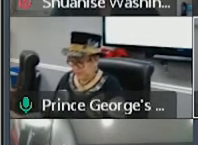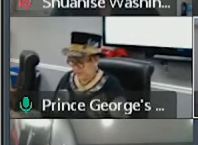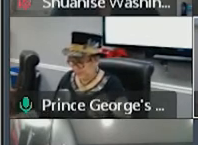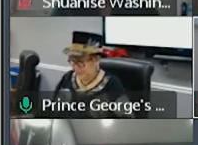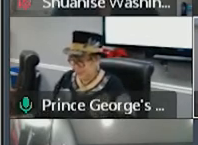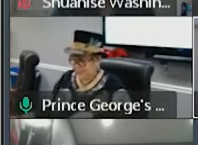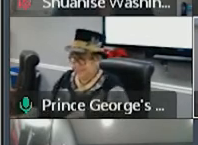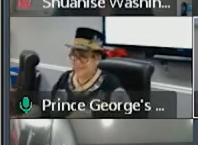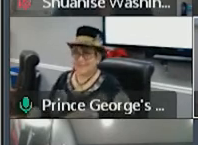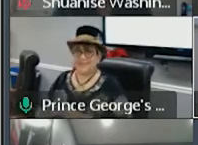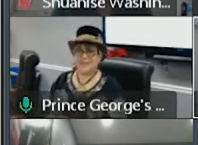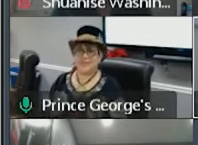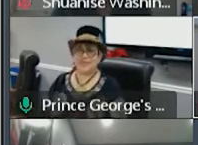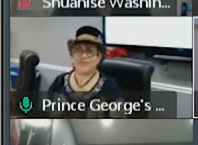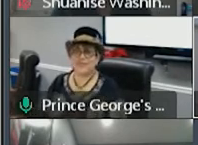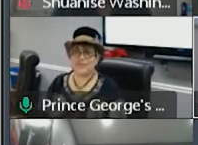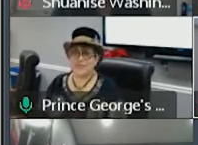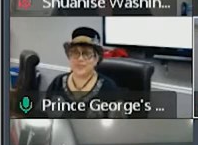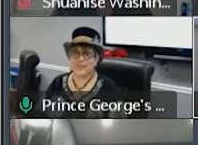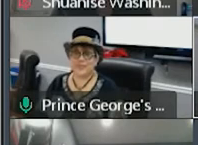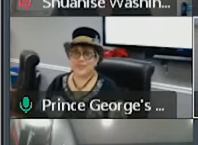and his report and the staff's agreement